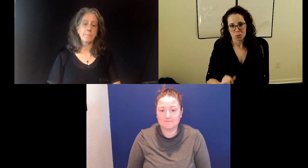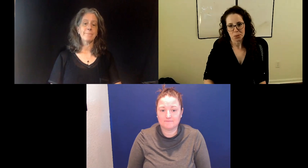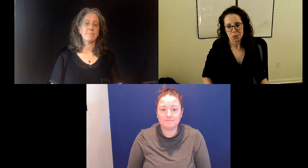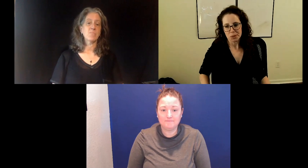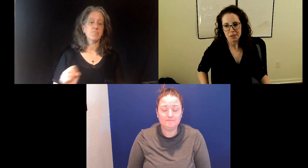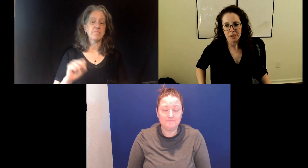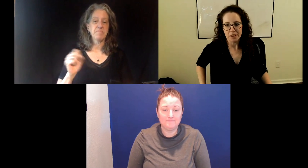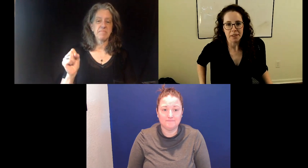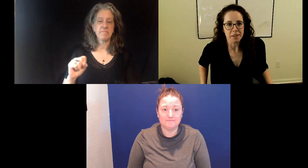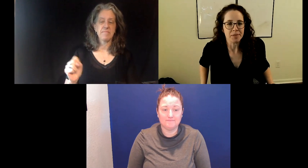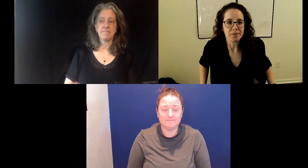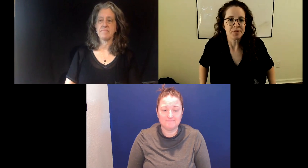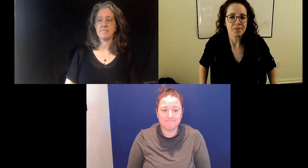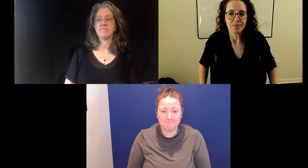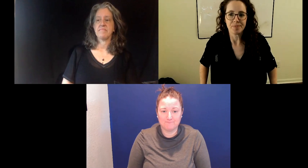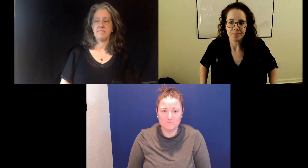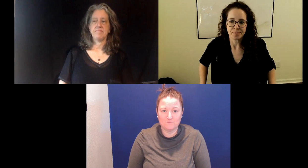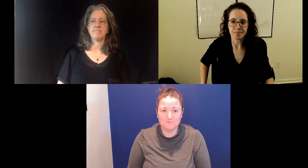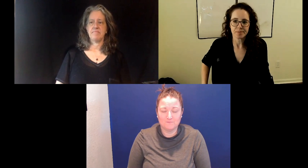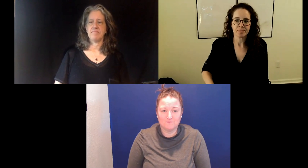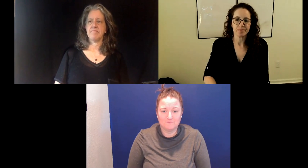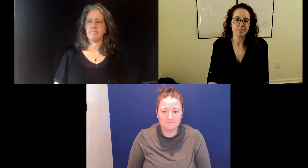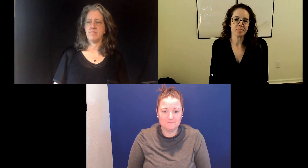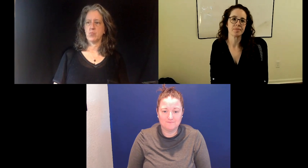really nice to have the white board behind us so that i can use that as a demonstration